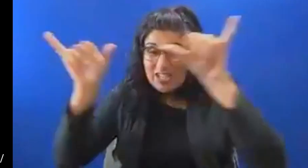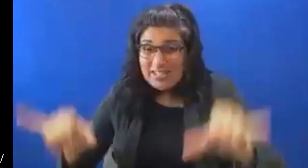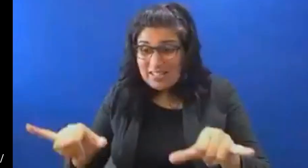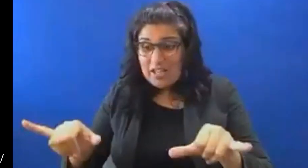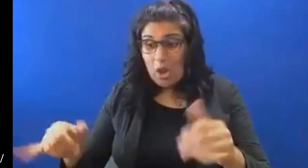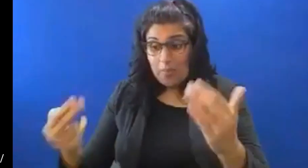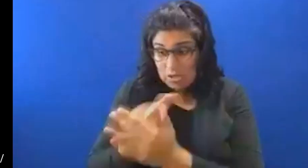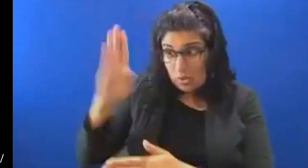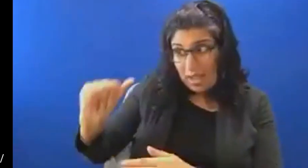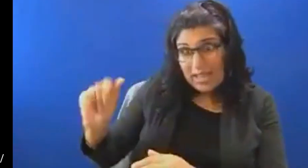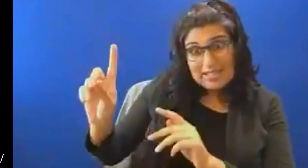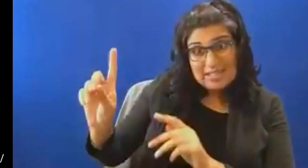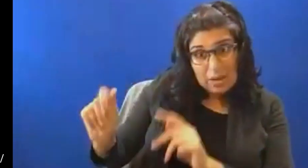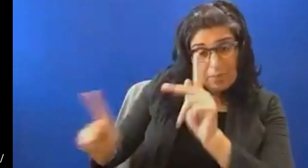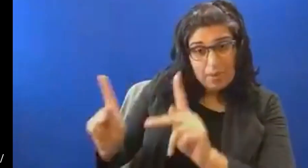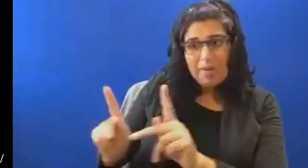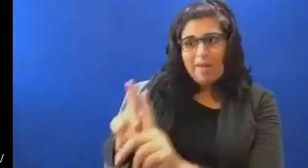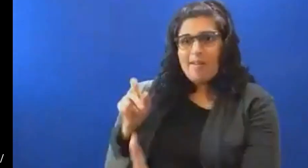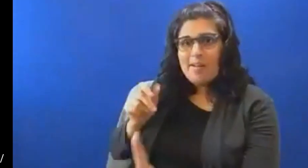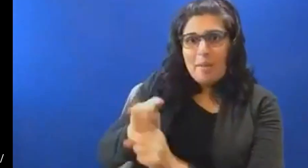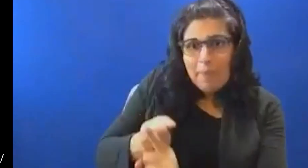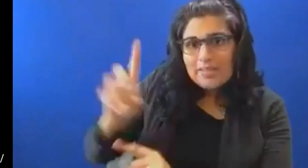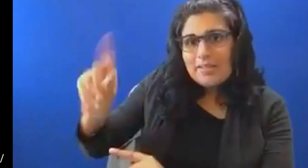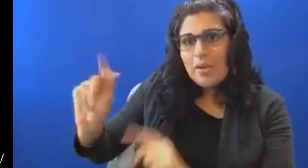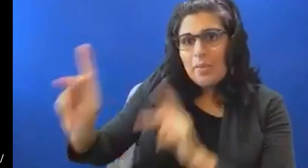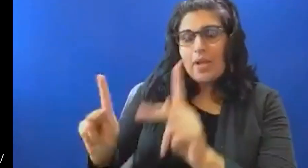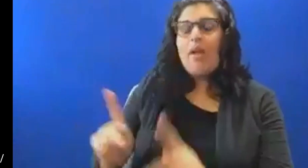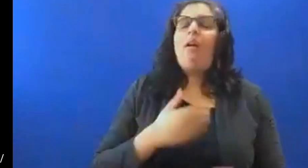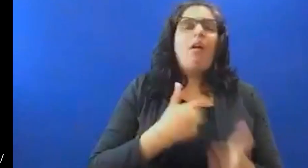So, whether you're talking about education, or healthcare, or employment, whether you're